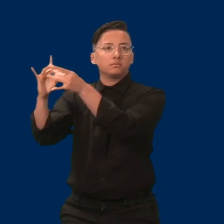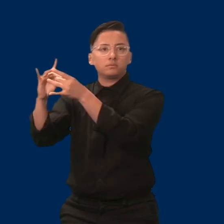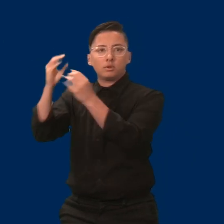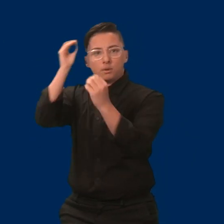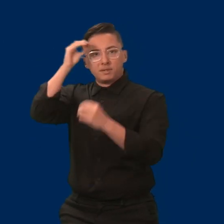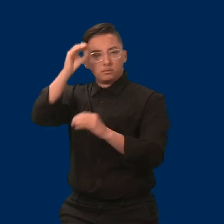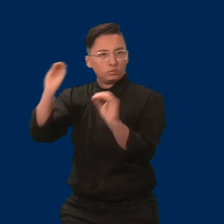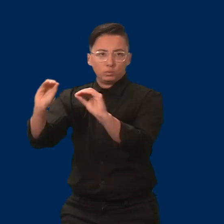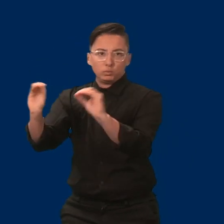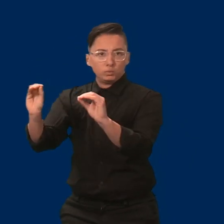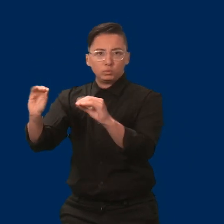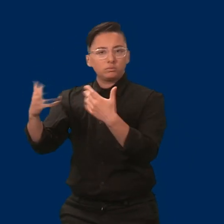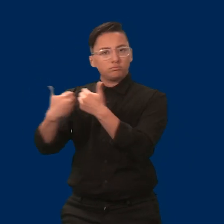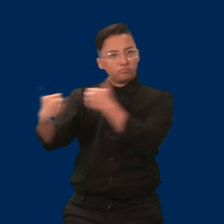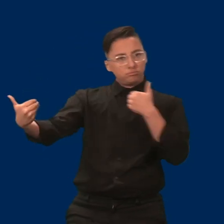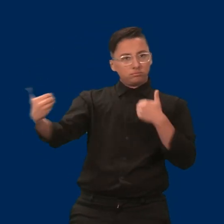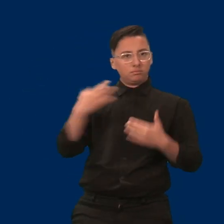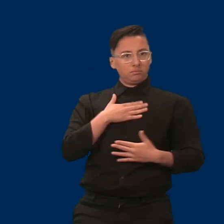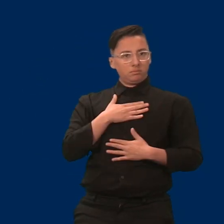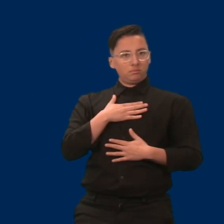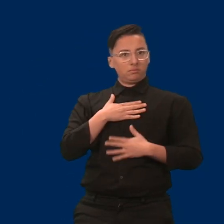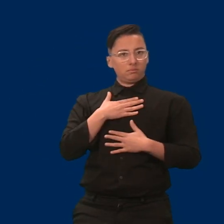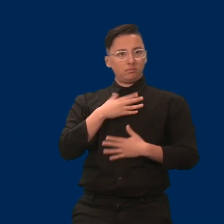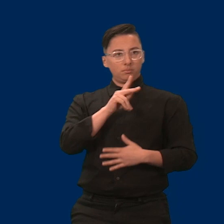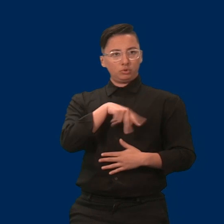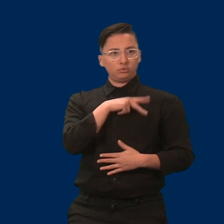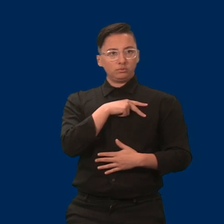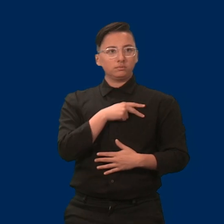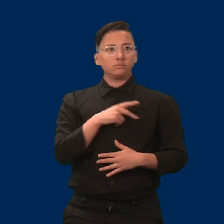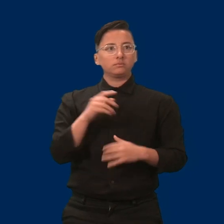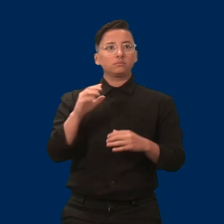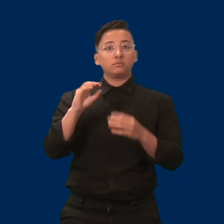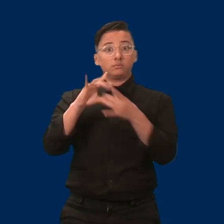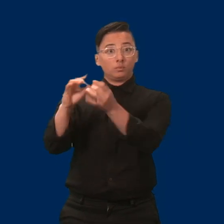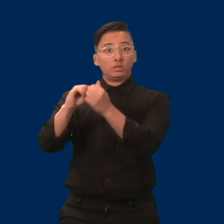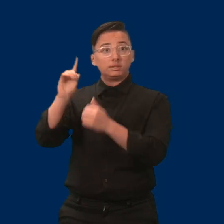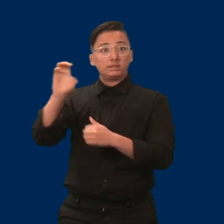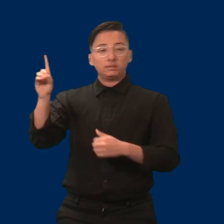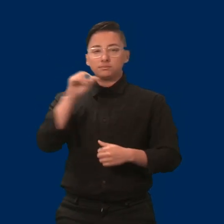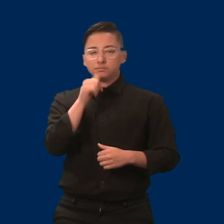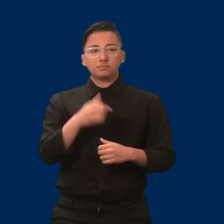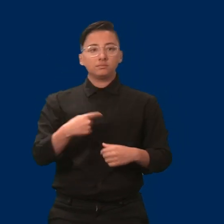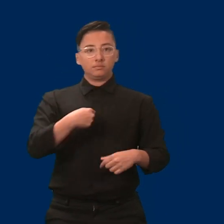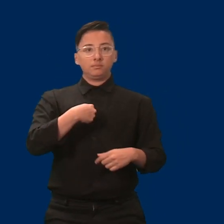I'm speaking now as an independent autism advocate. So thank you, Representative Freiberg,